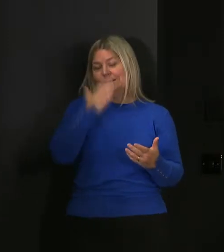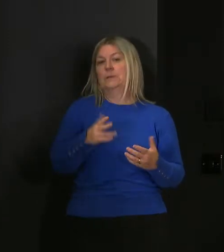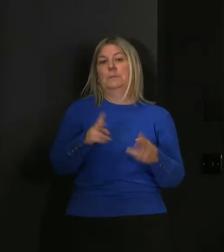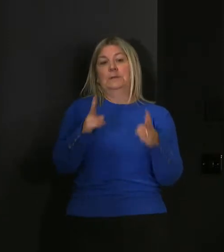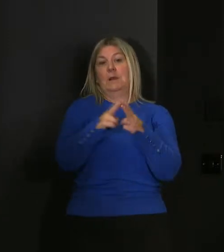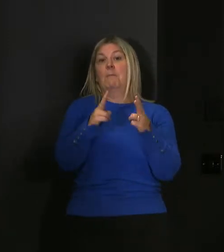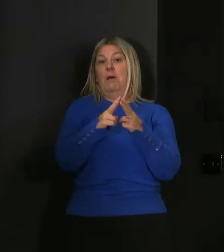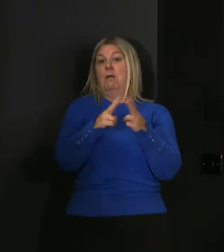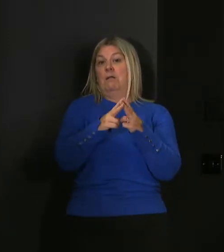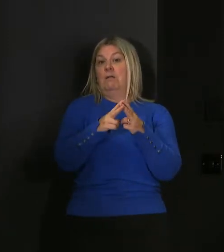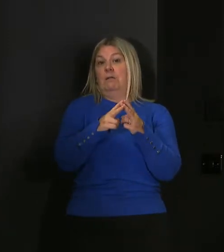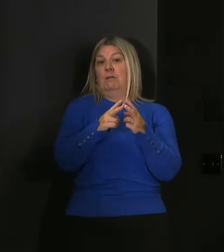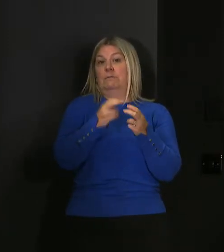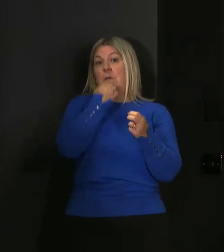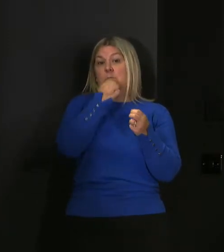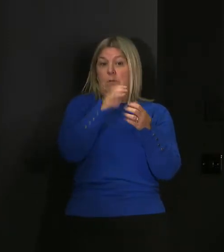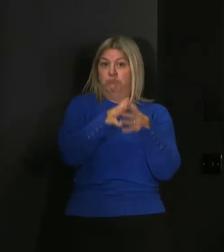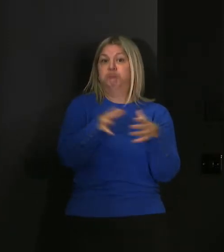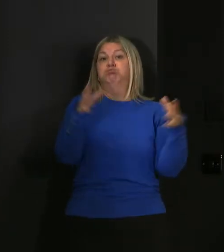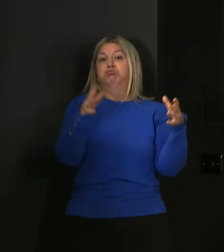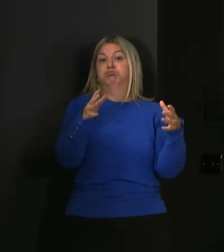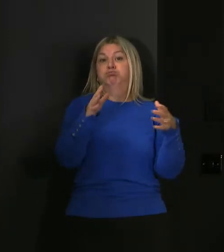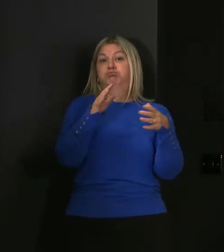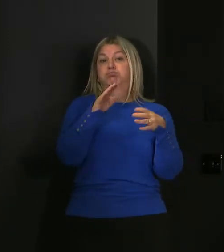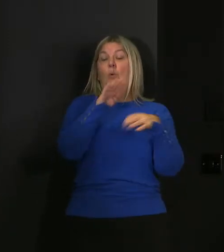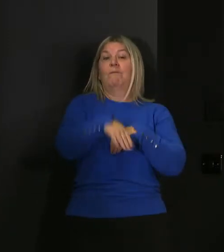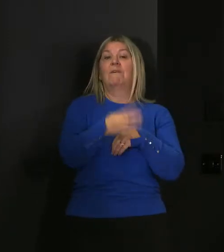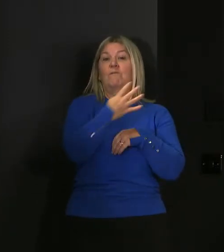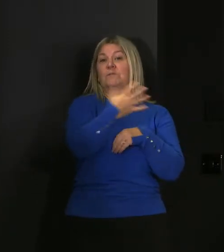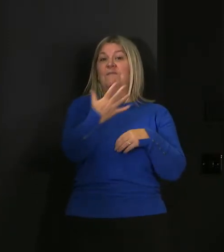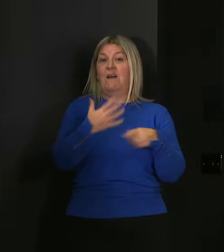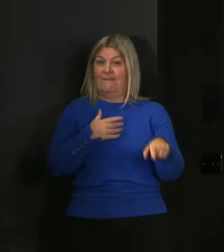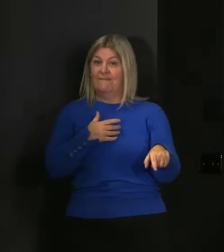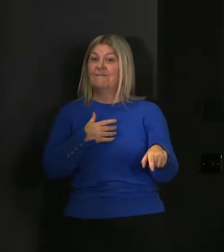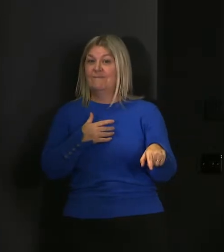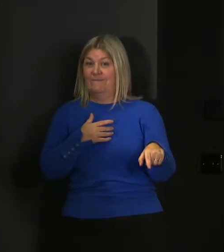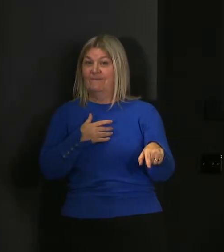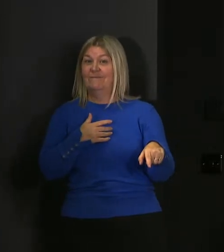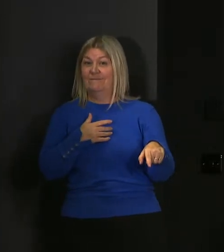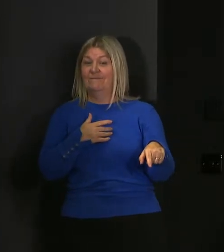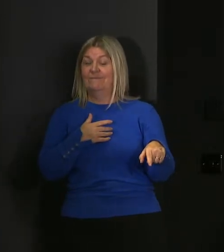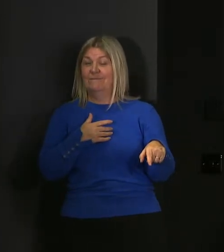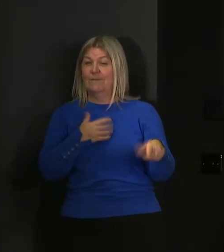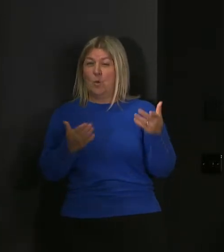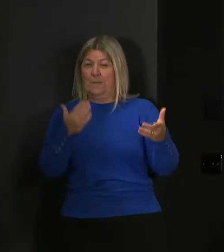45-64 year old age group than the rest of the country. But when we take Lanarkshire out of the